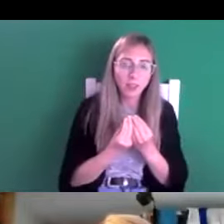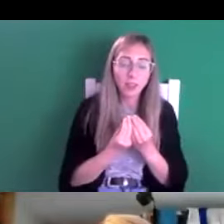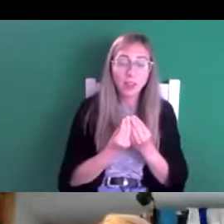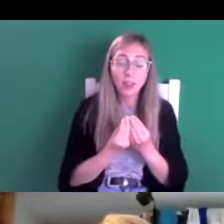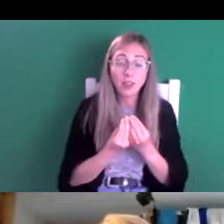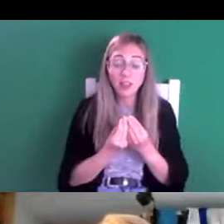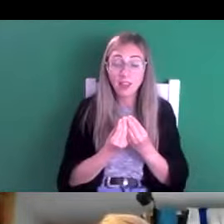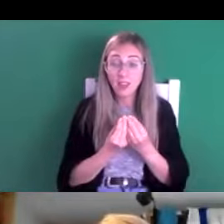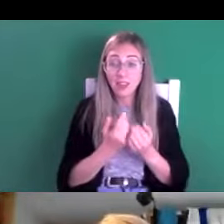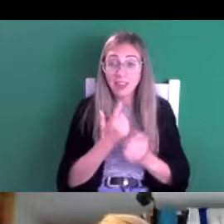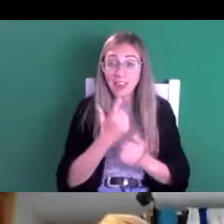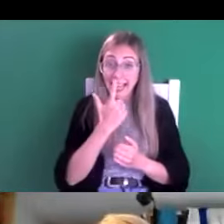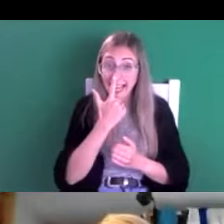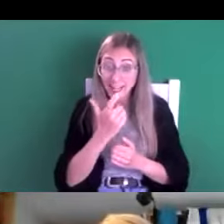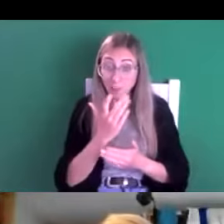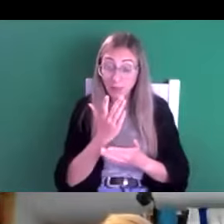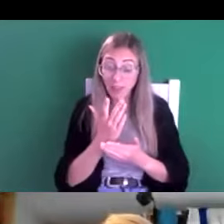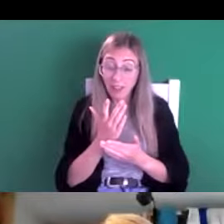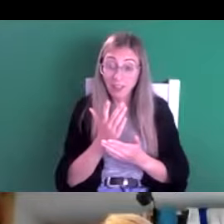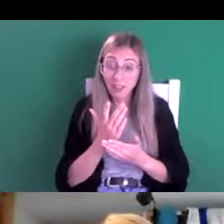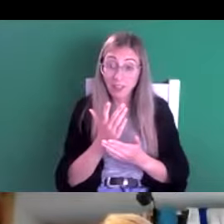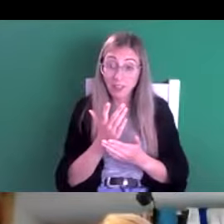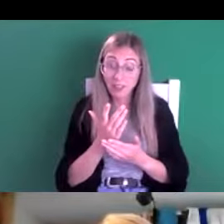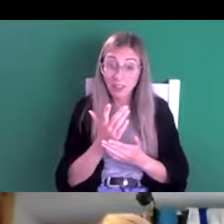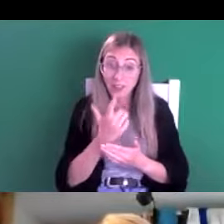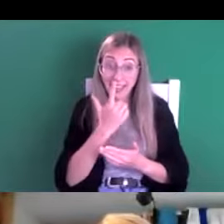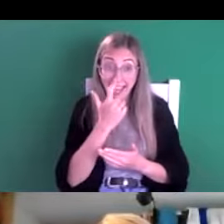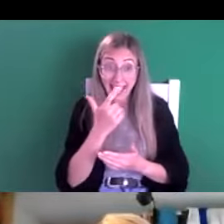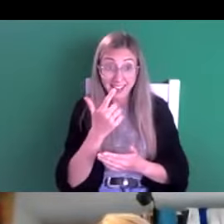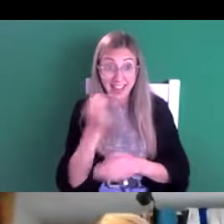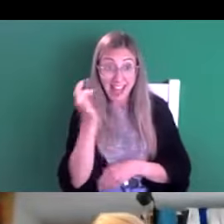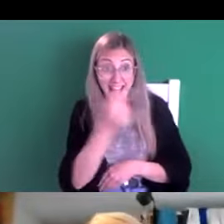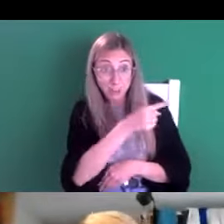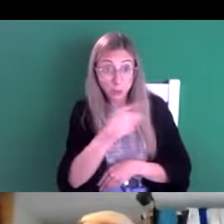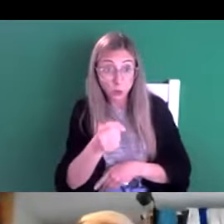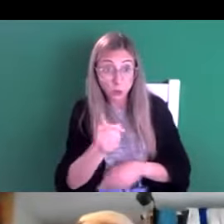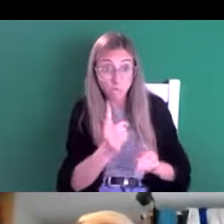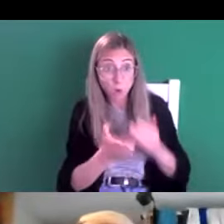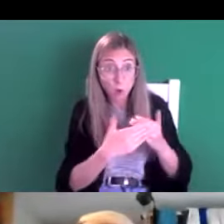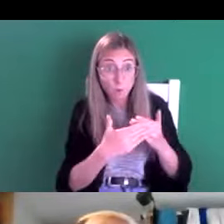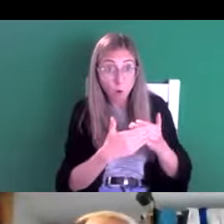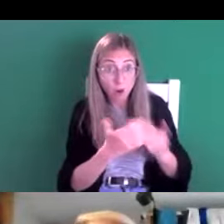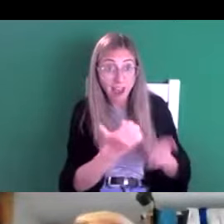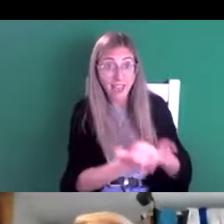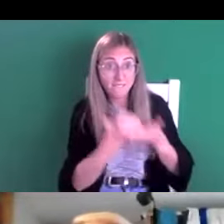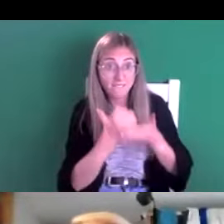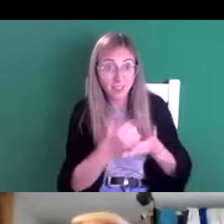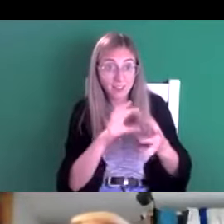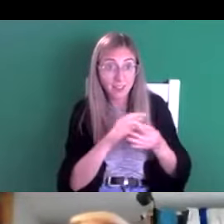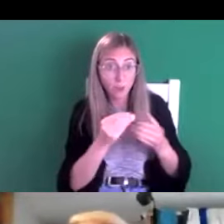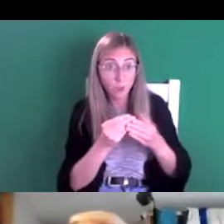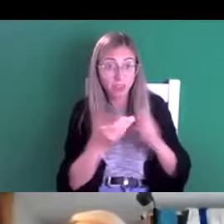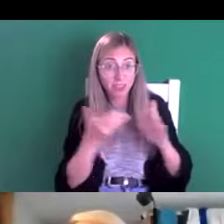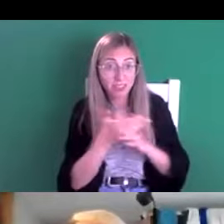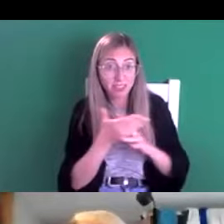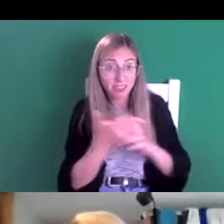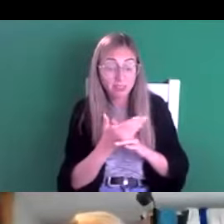you be available for accessibility advice oh yeah definitely and none of all the galleries